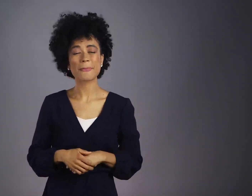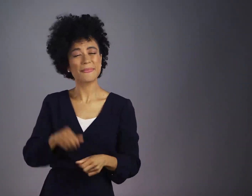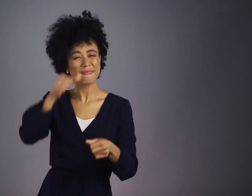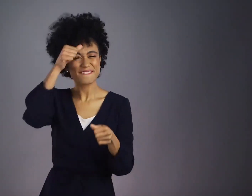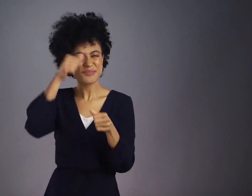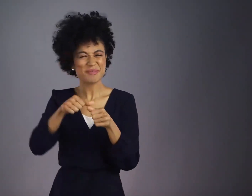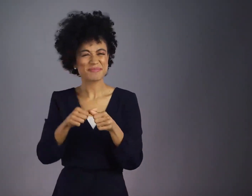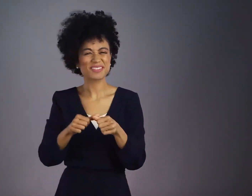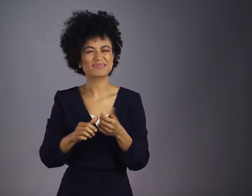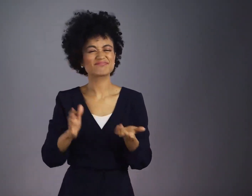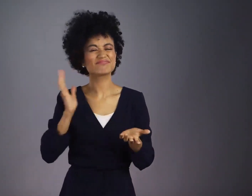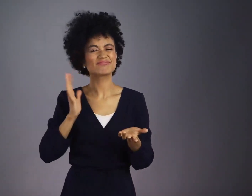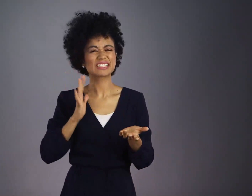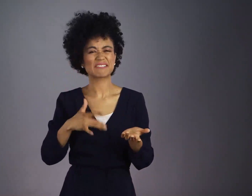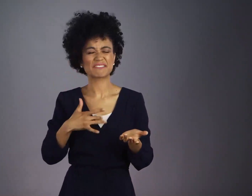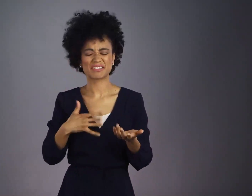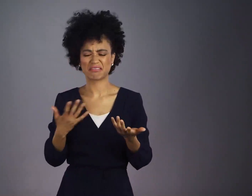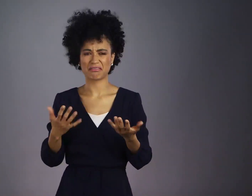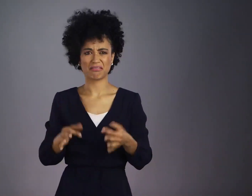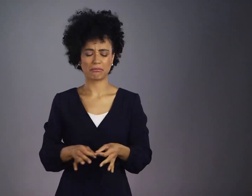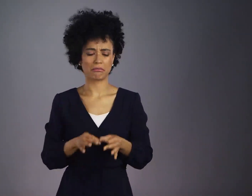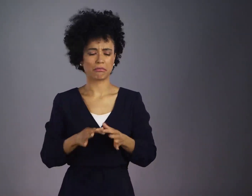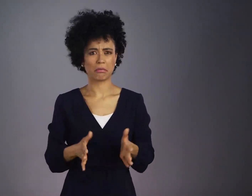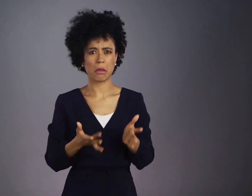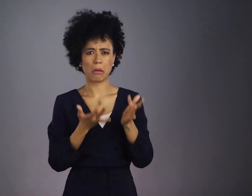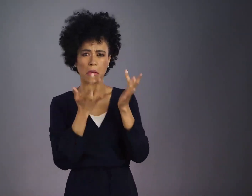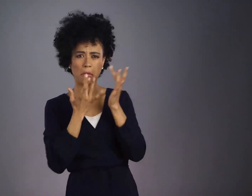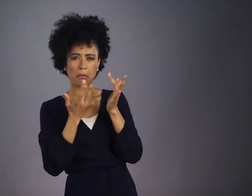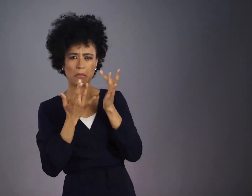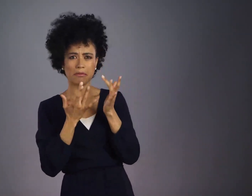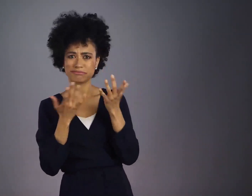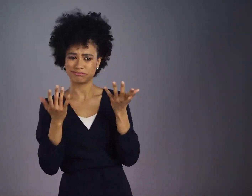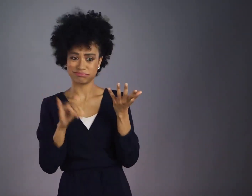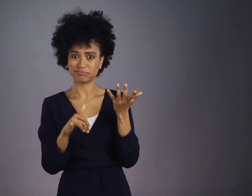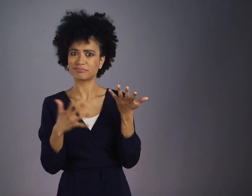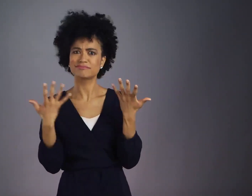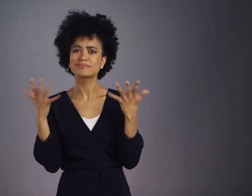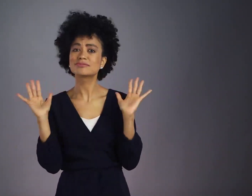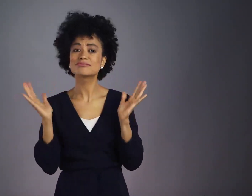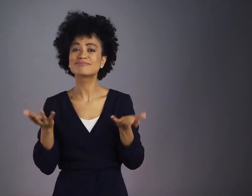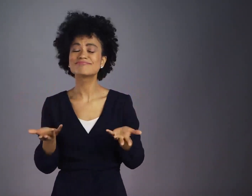That feeling of uselessness and self-pity will disappear.